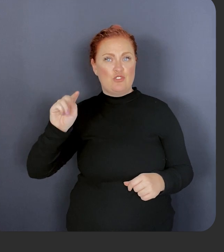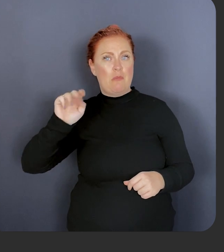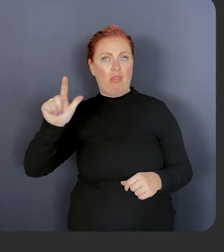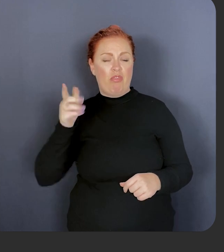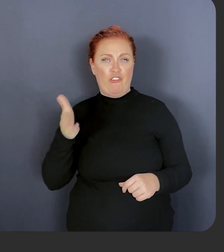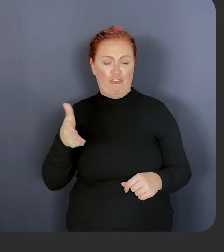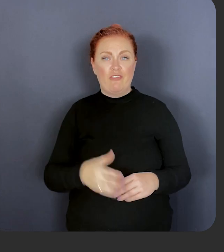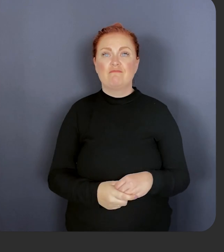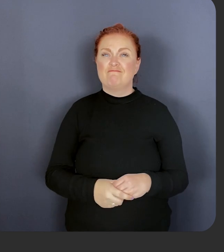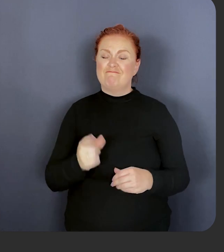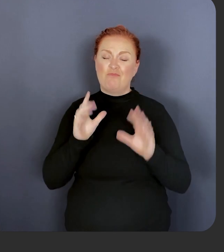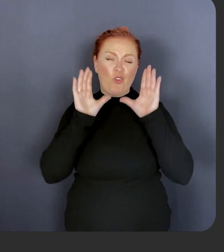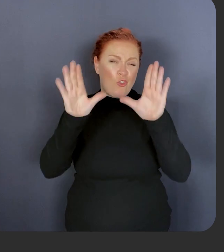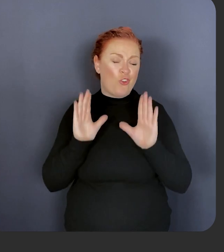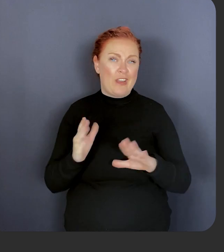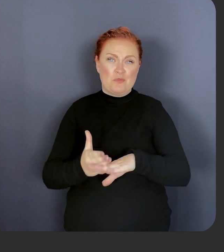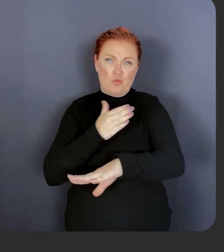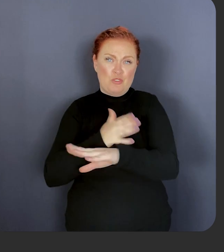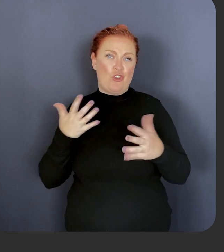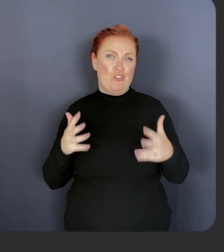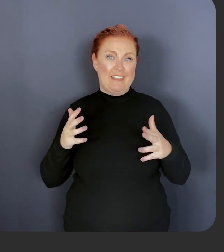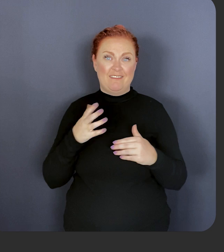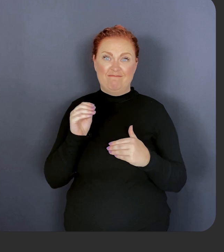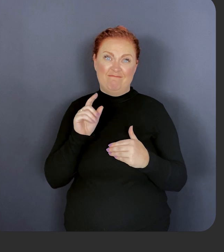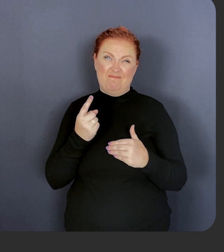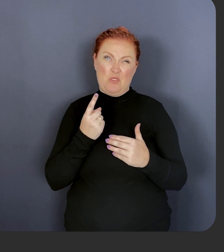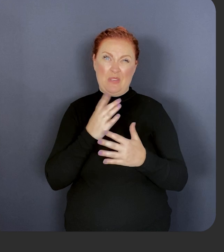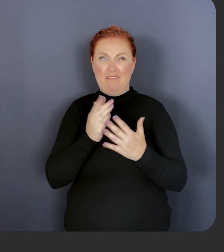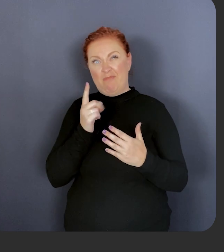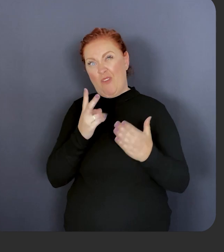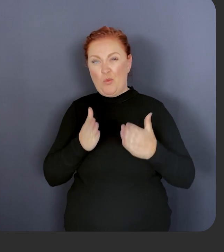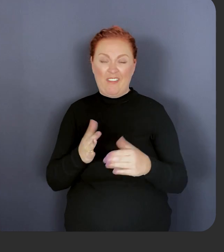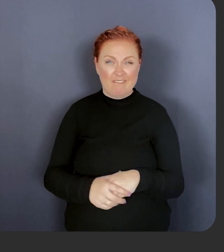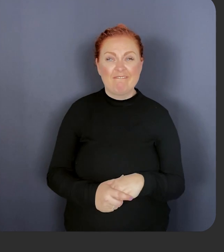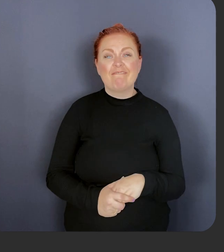So a lot of great things happening already, and we're only about halfway.